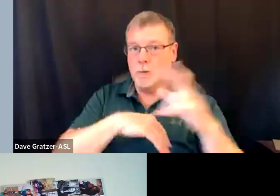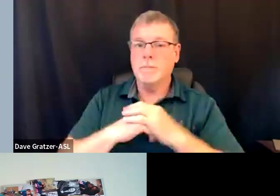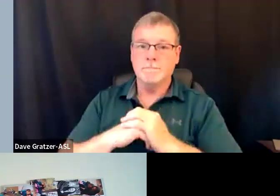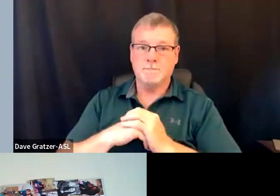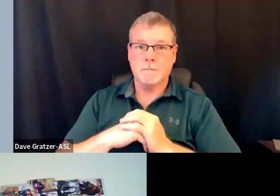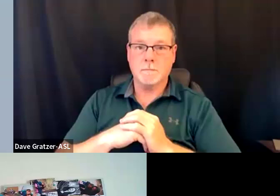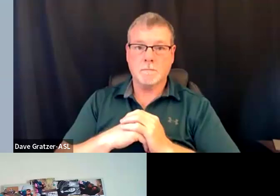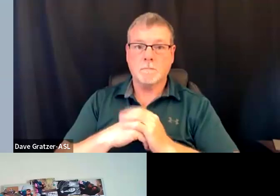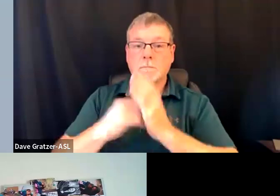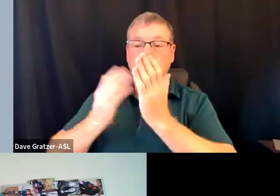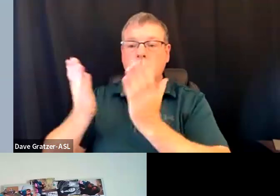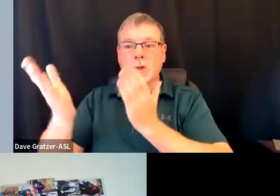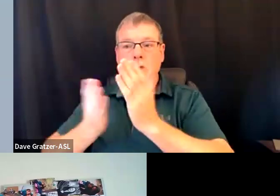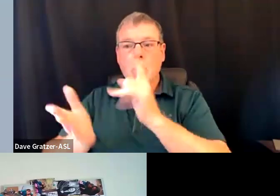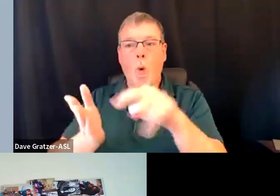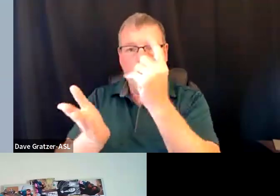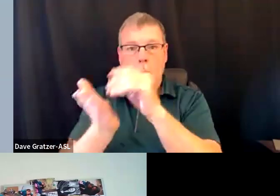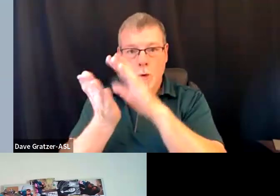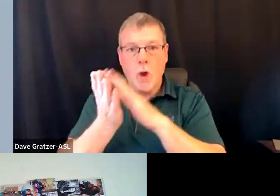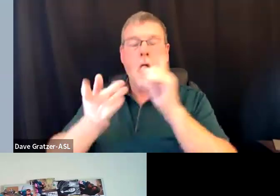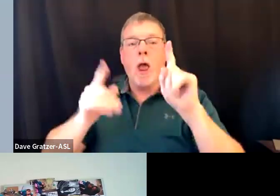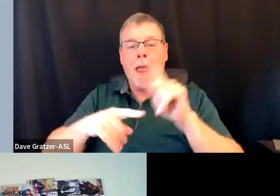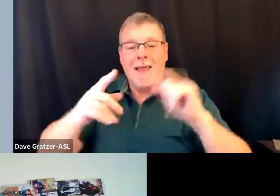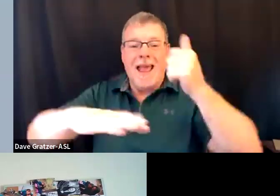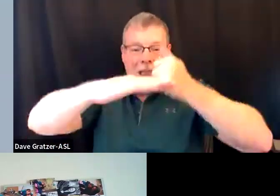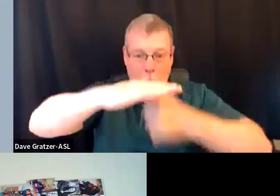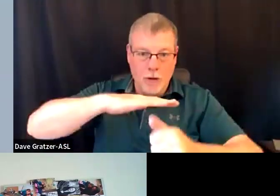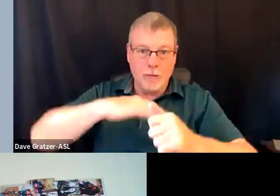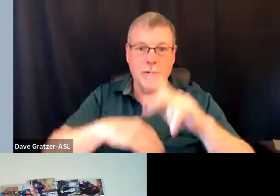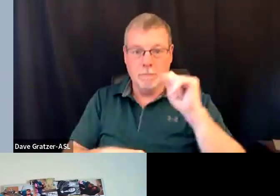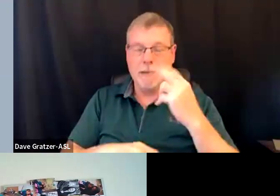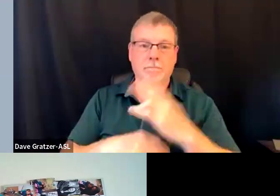The services are only recorded if they are, as services, if they are PATH-funded services.